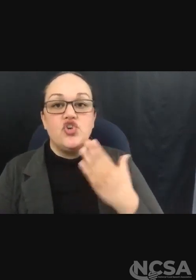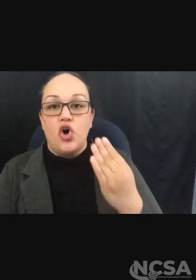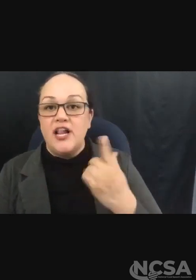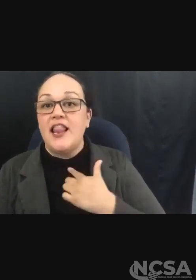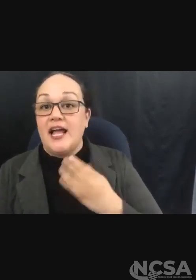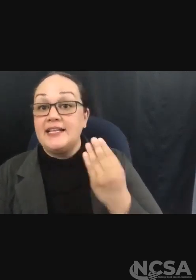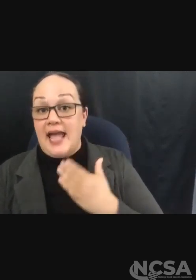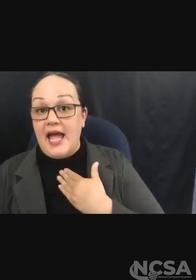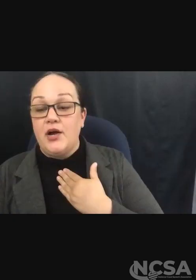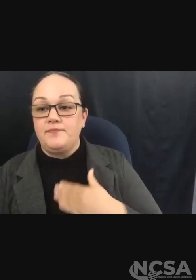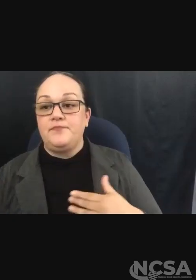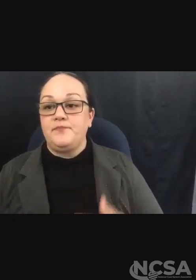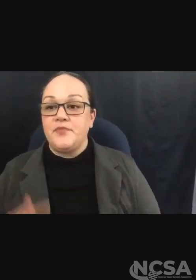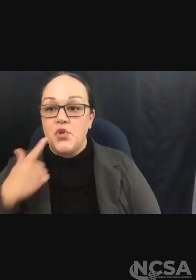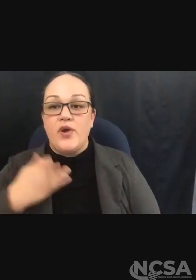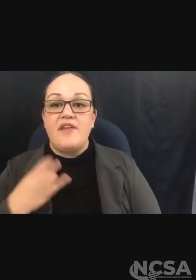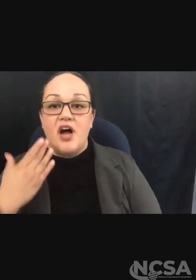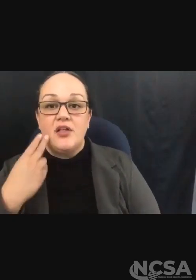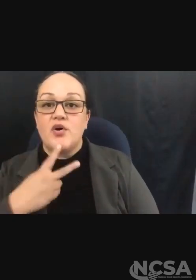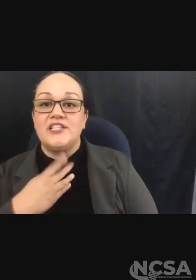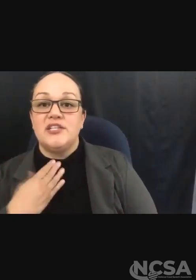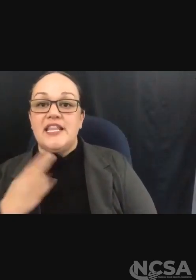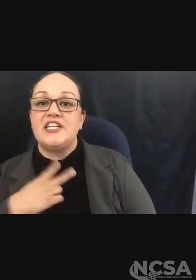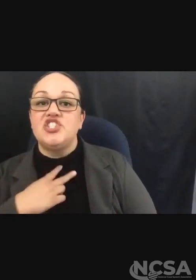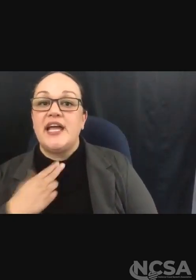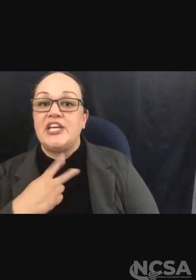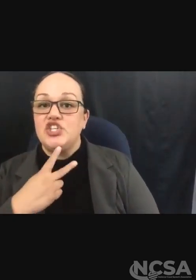We have another question in the chat can you see it It's from Hk.